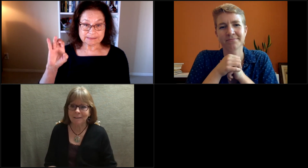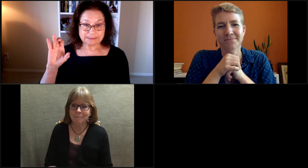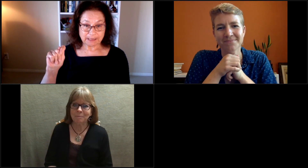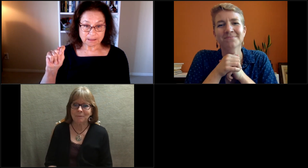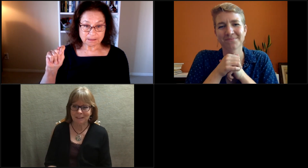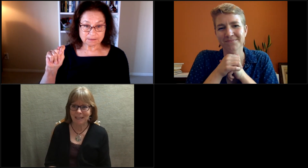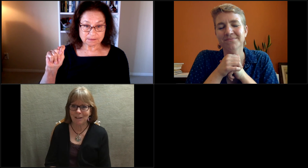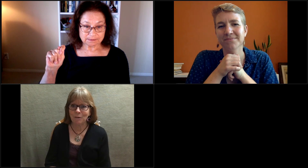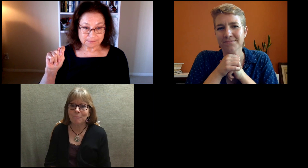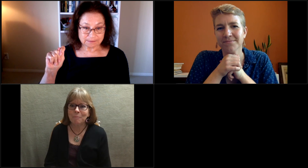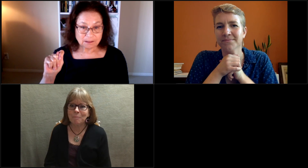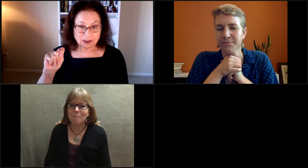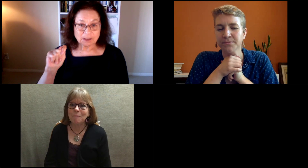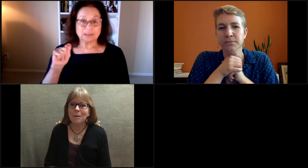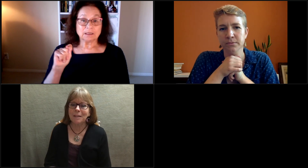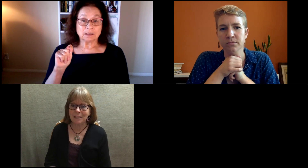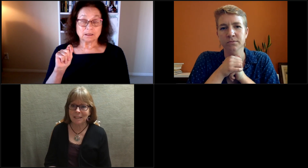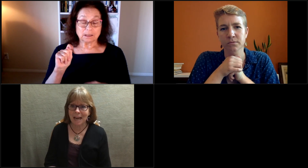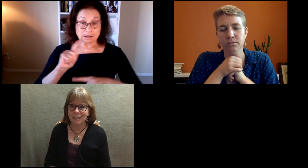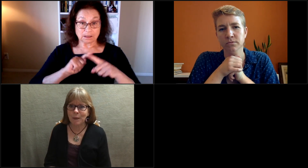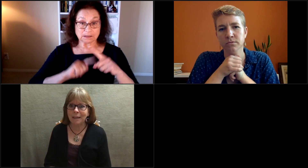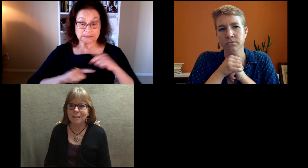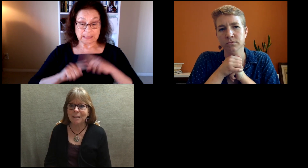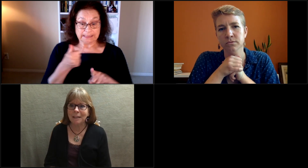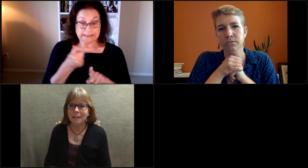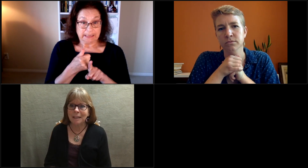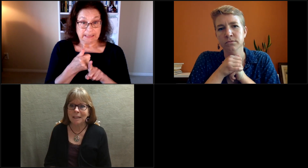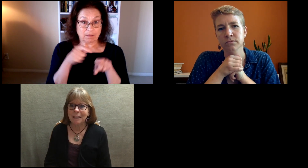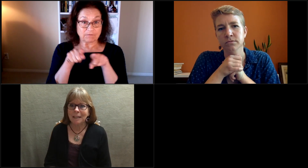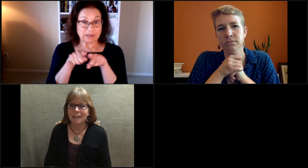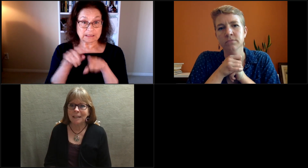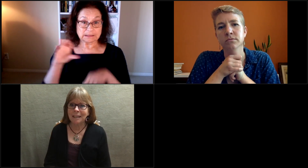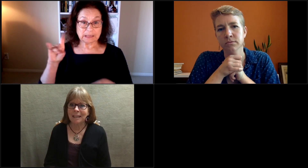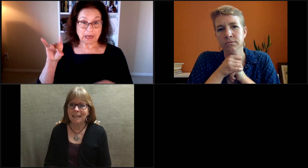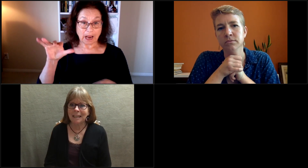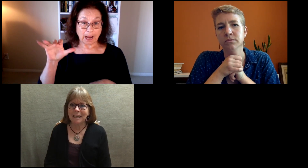Thank you. Tense and aspect.